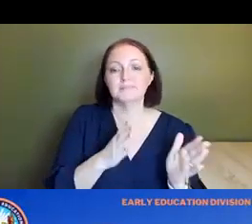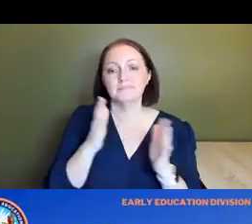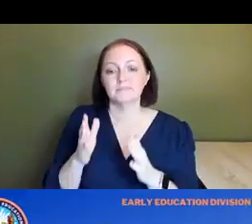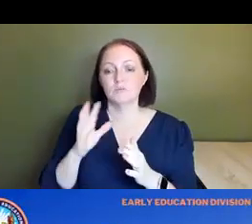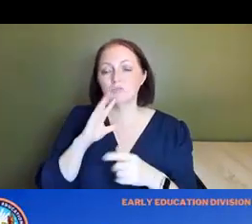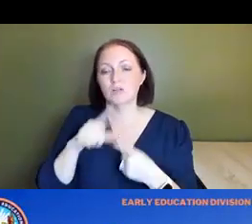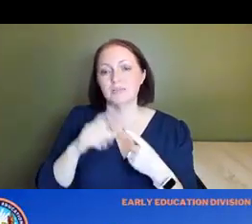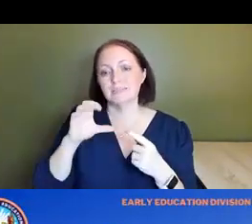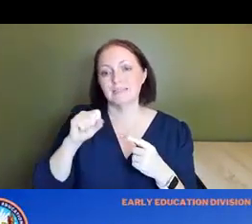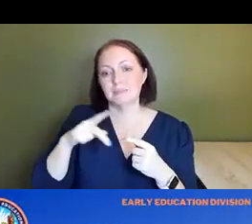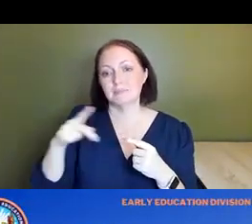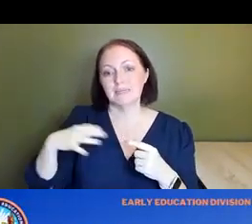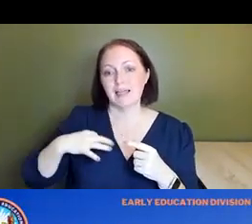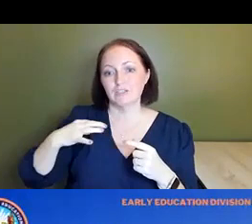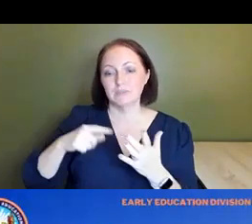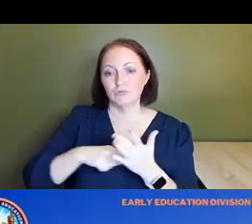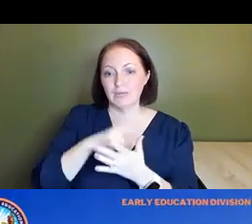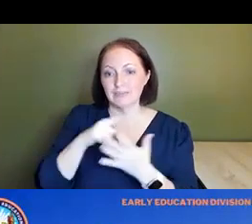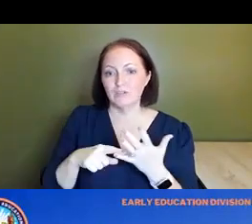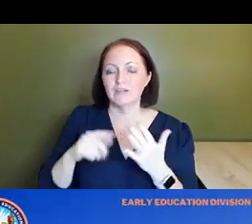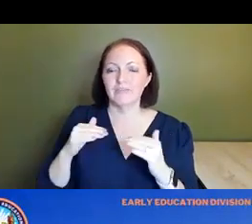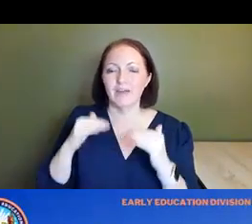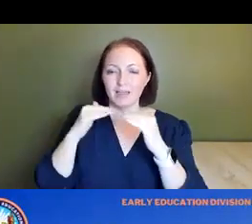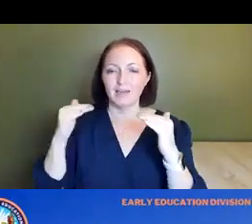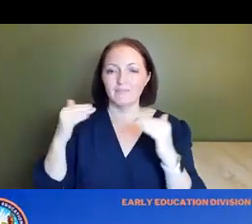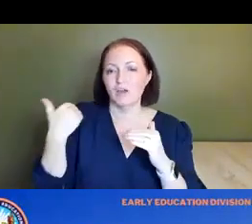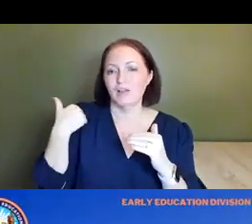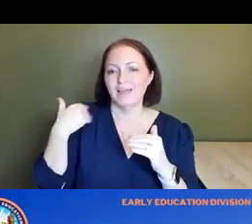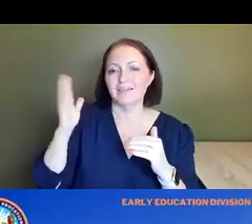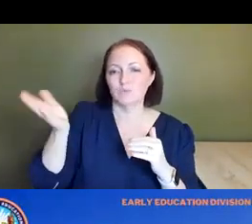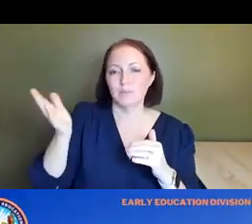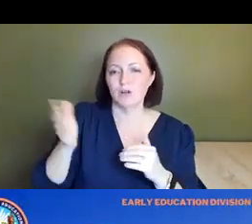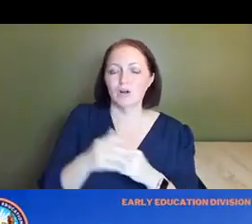CSPP eligibility criteria at a high level on our last UPK Webinar but we wanted to go